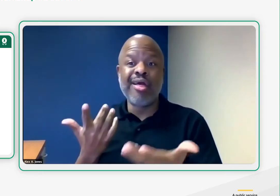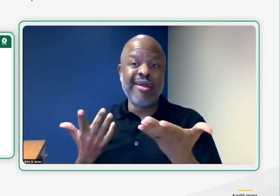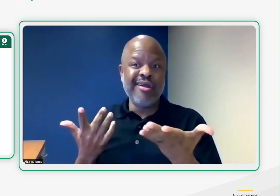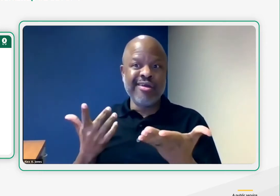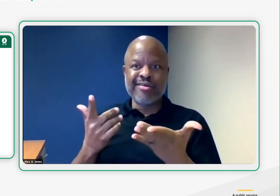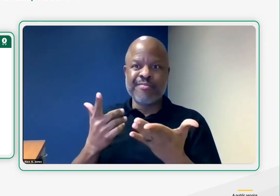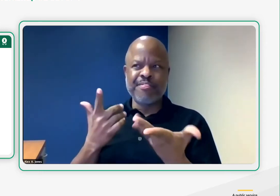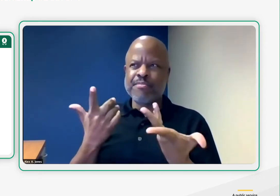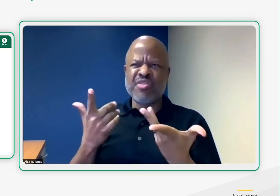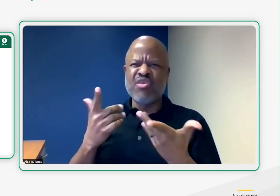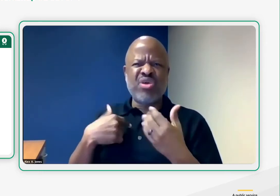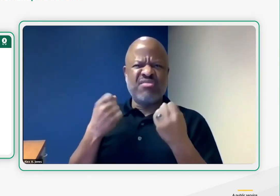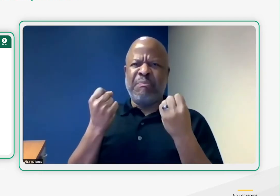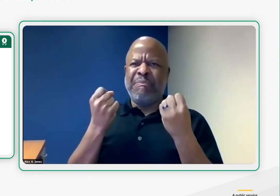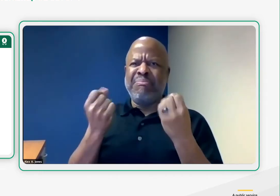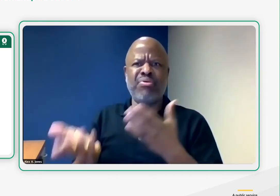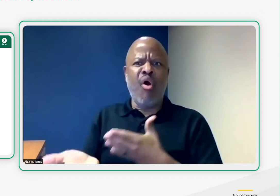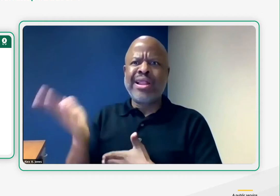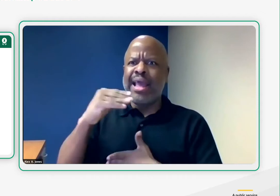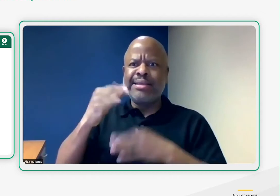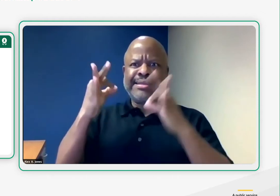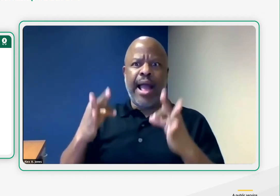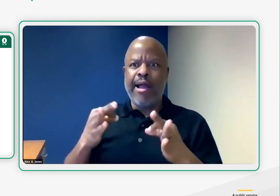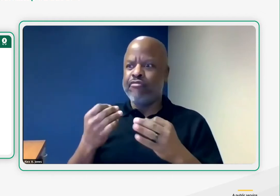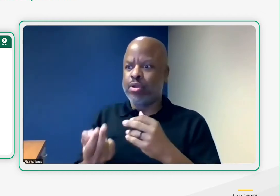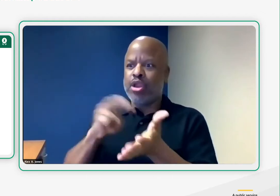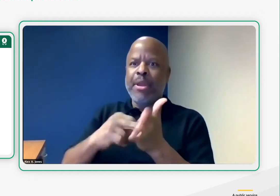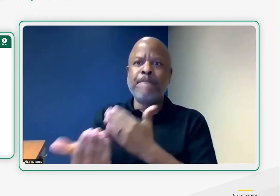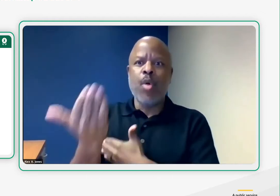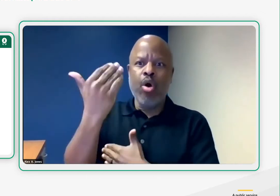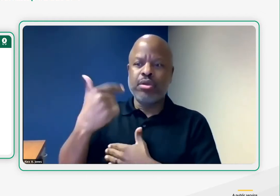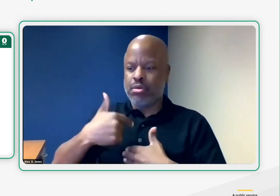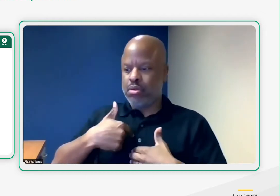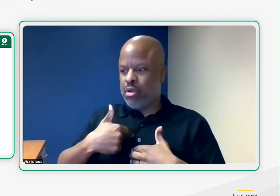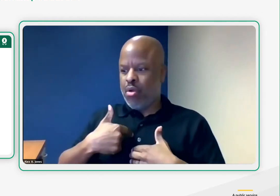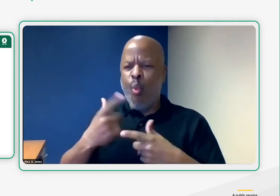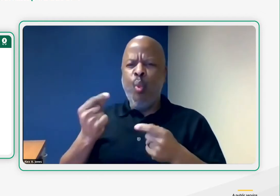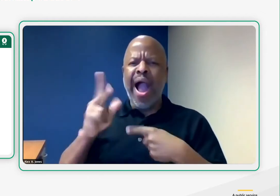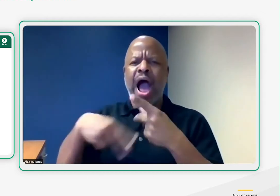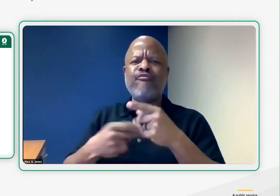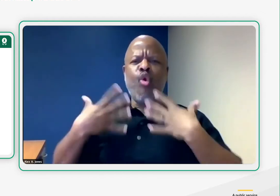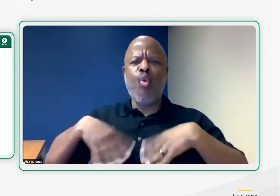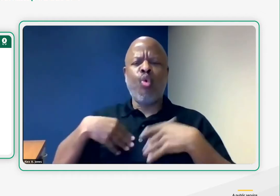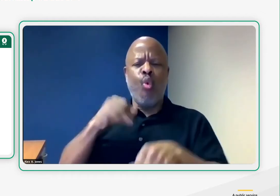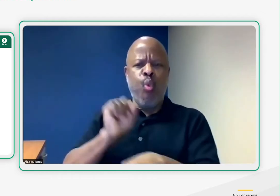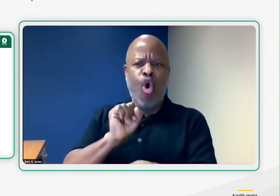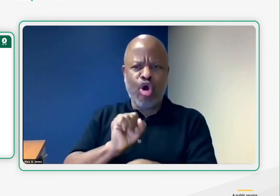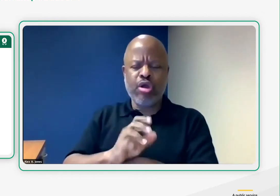You're tired of it. You know, all day – from the moment I got up in the morning – I've had to make decisions. What am I gonna wear to work?